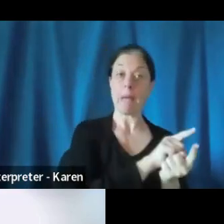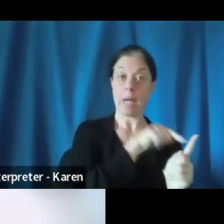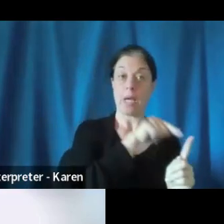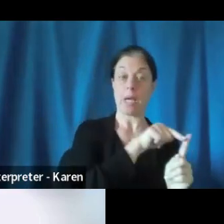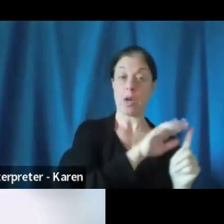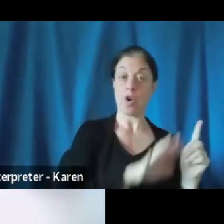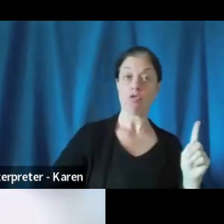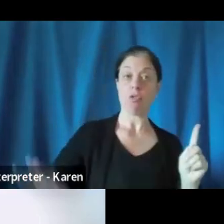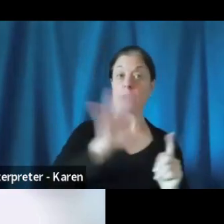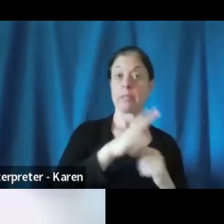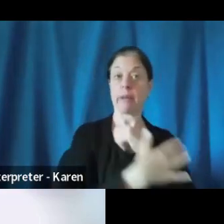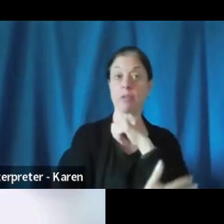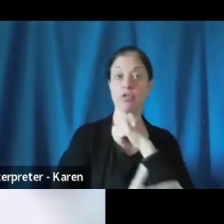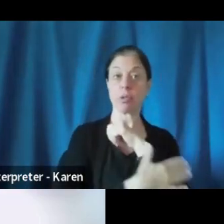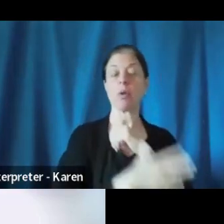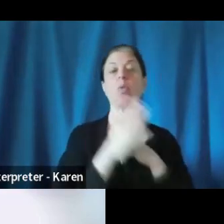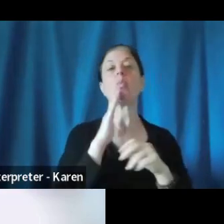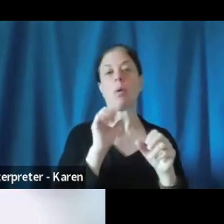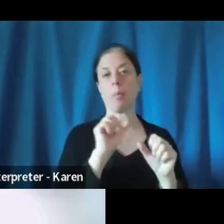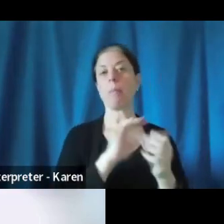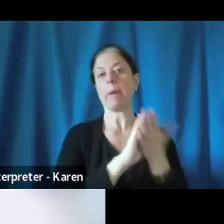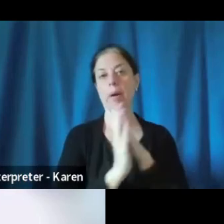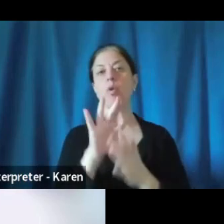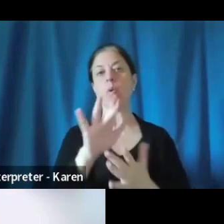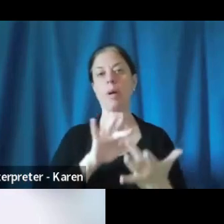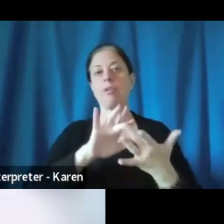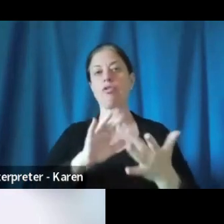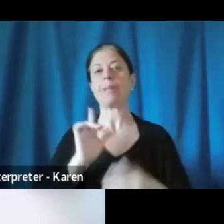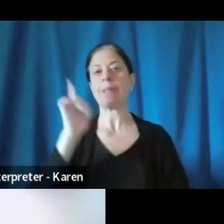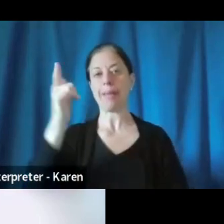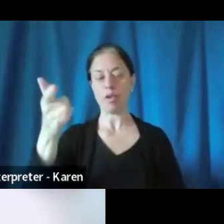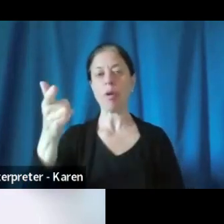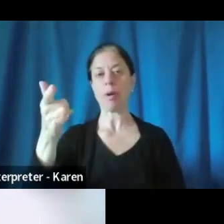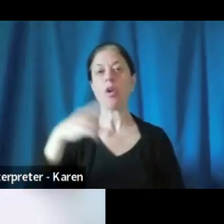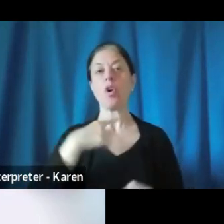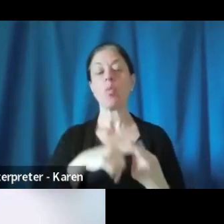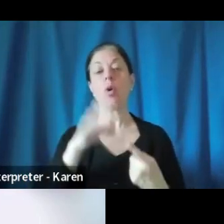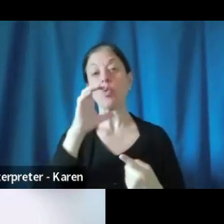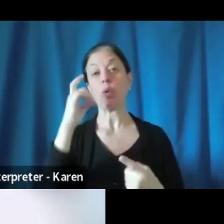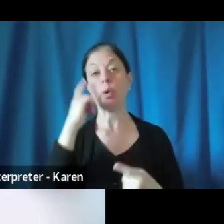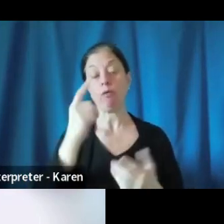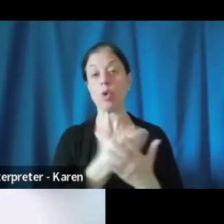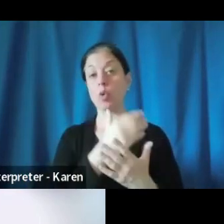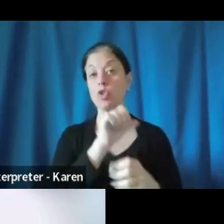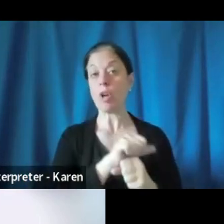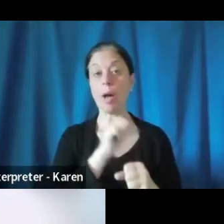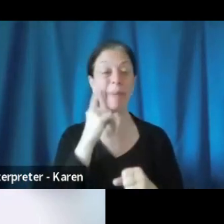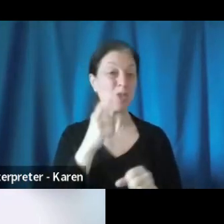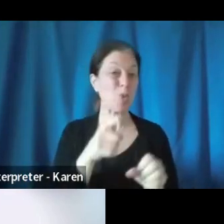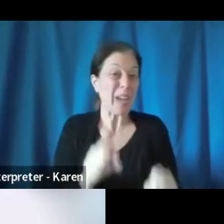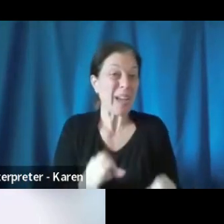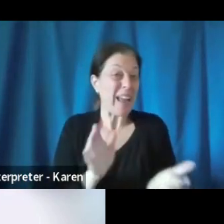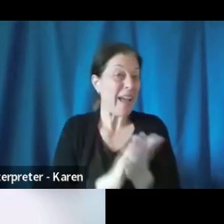go to another place that is just as or maybe more so exclusionary. And so the people you meet across the country will be your contacts later on down the road